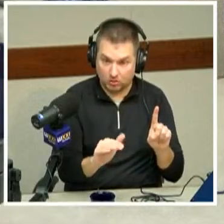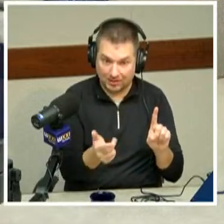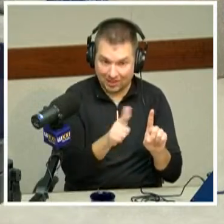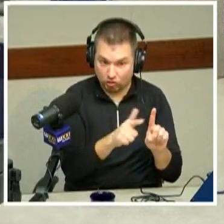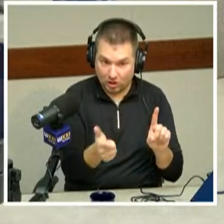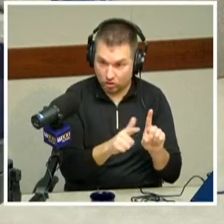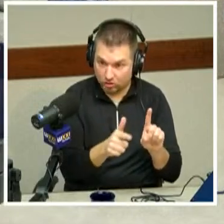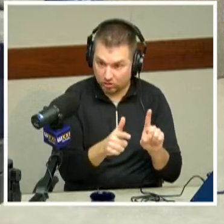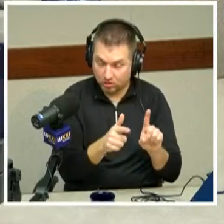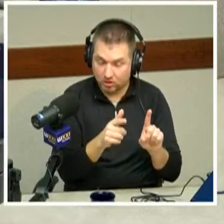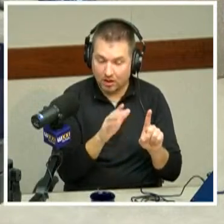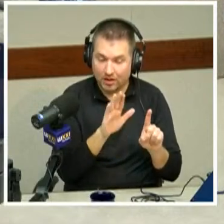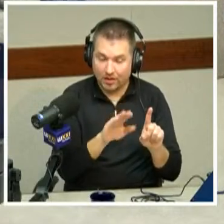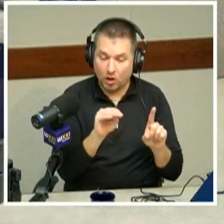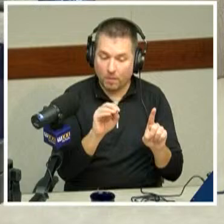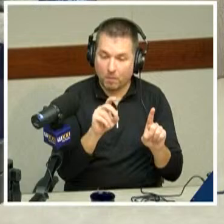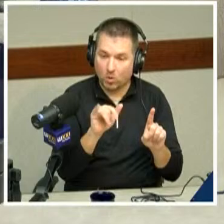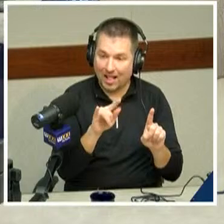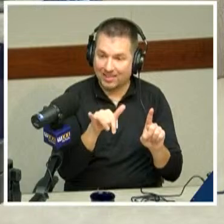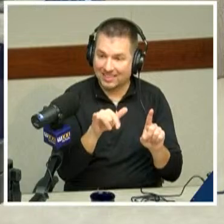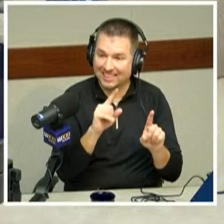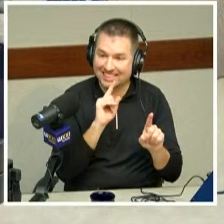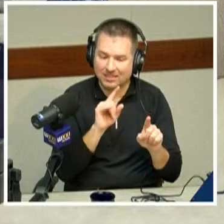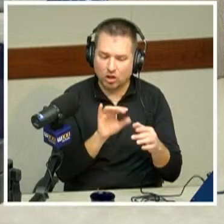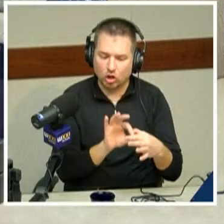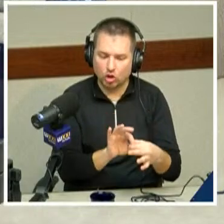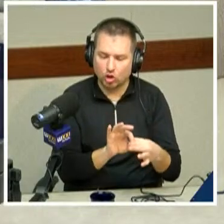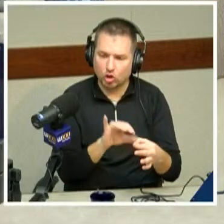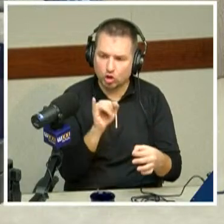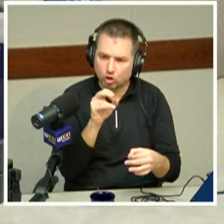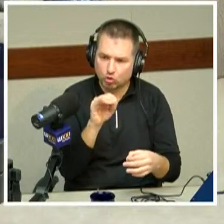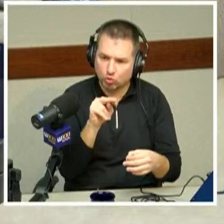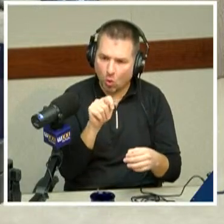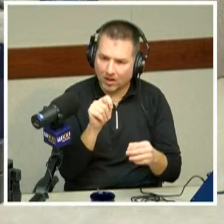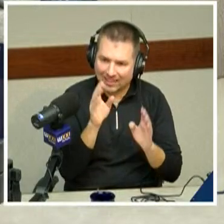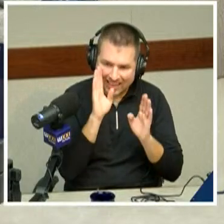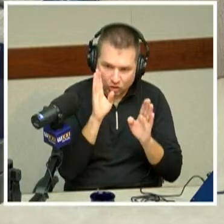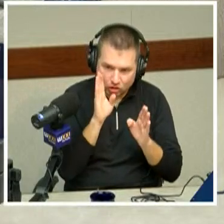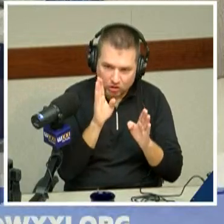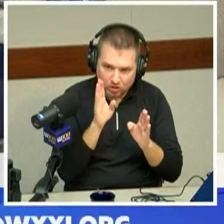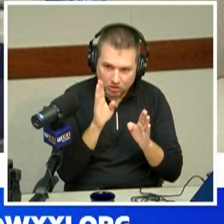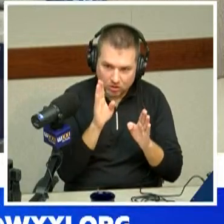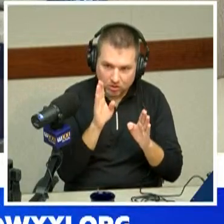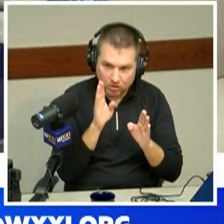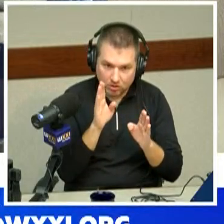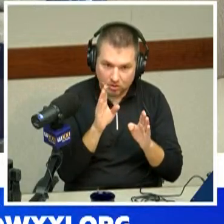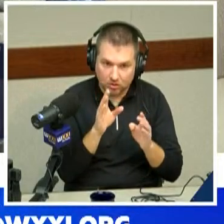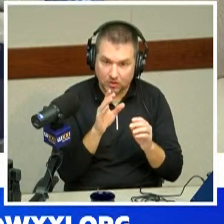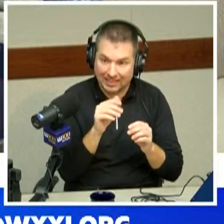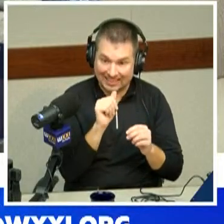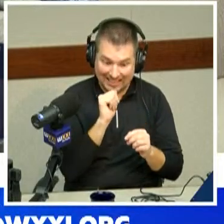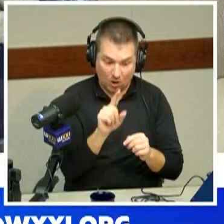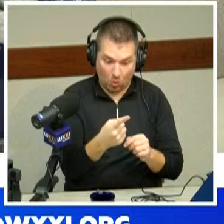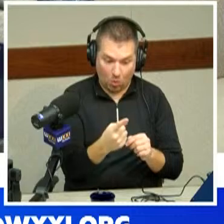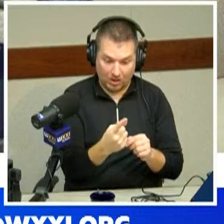communication modality is drain attention yes so it's it's not only the language itself but also